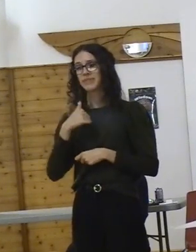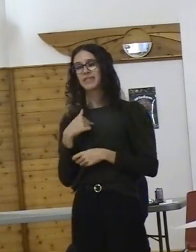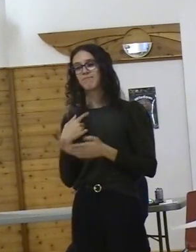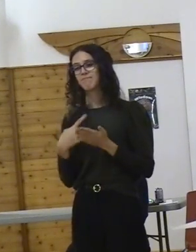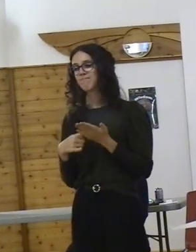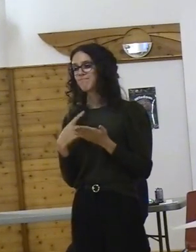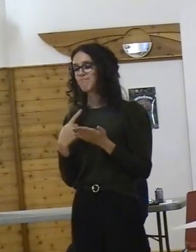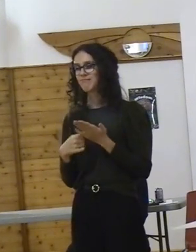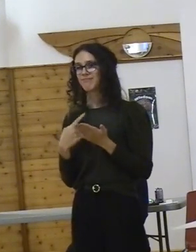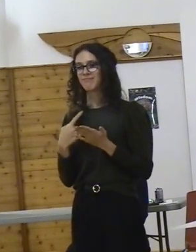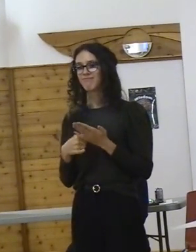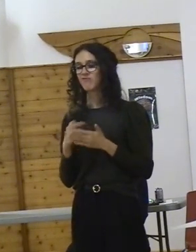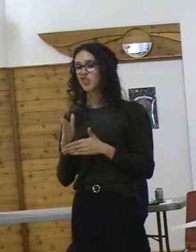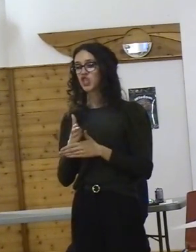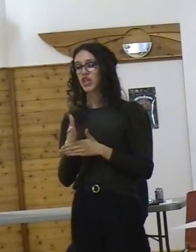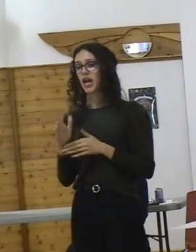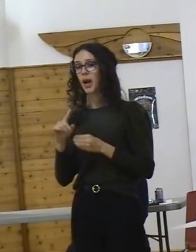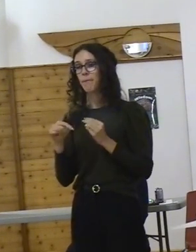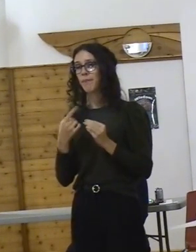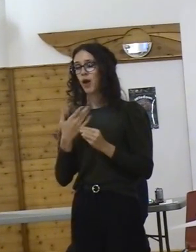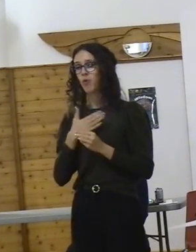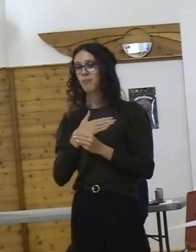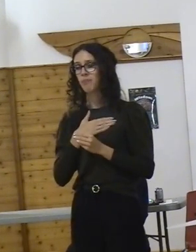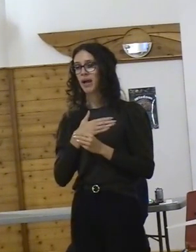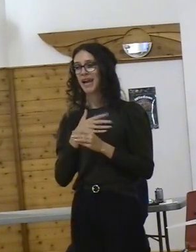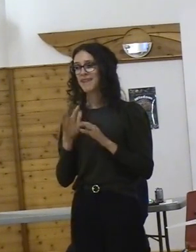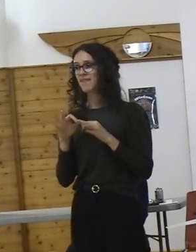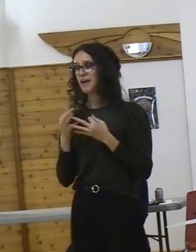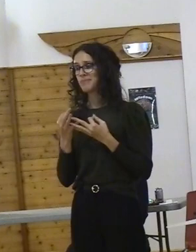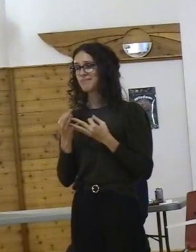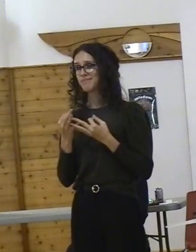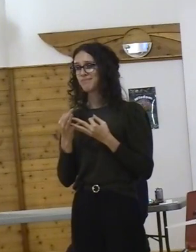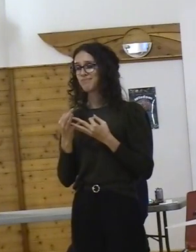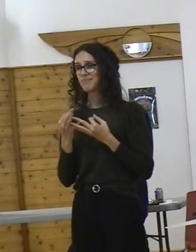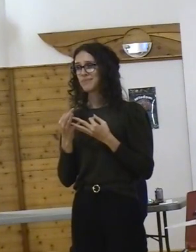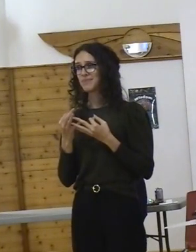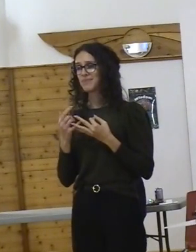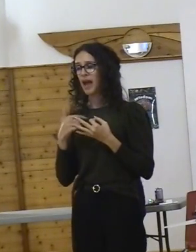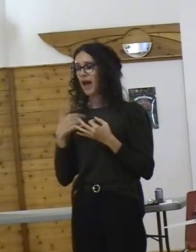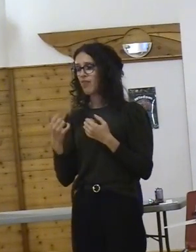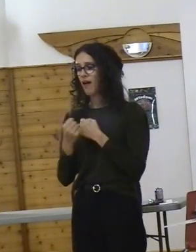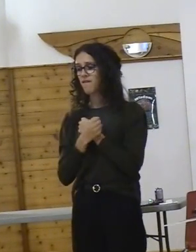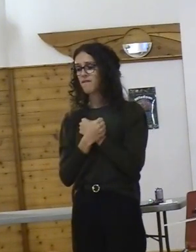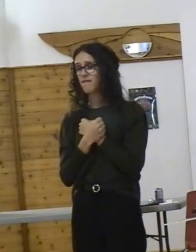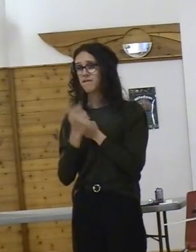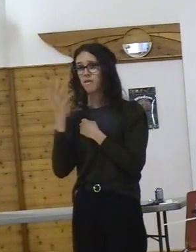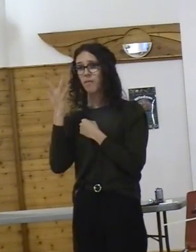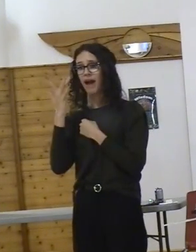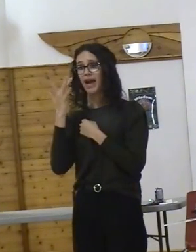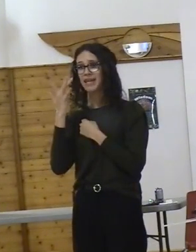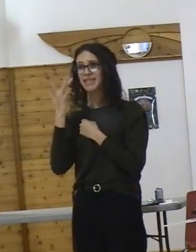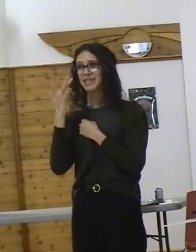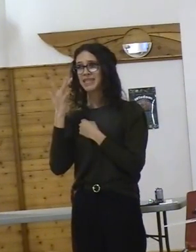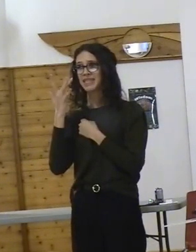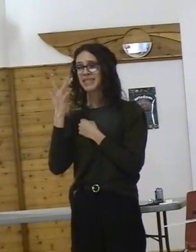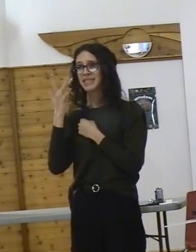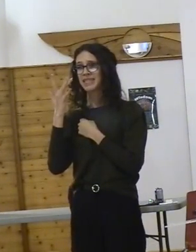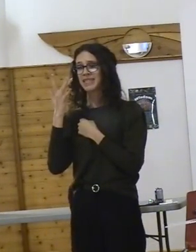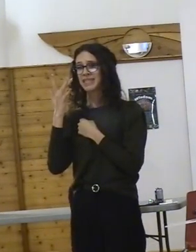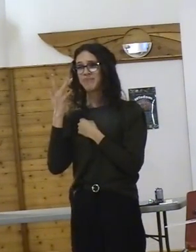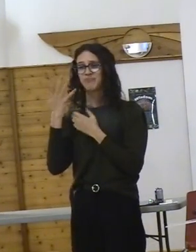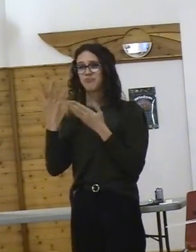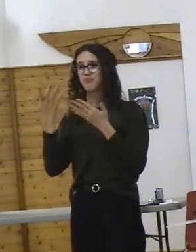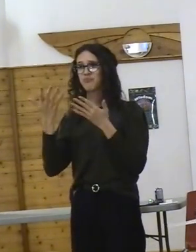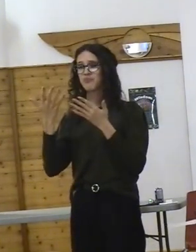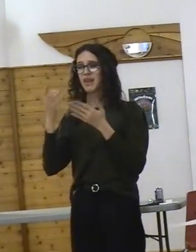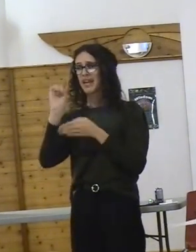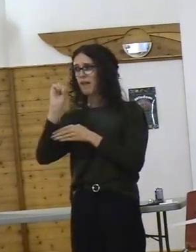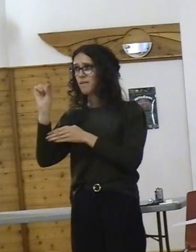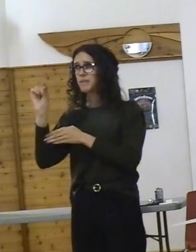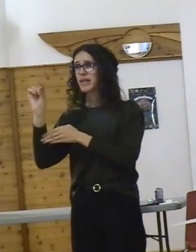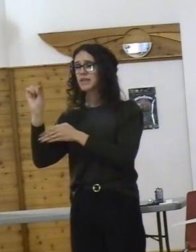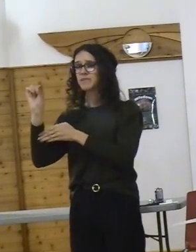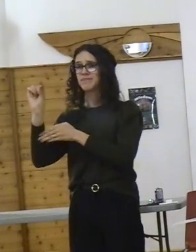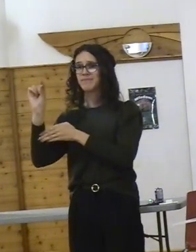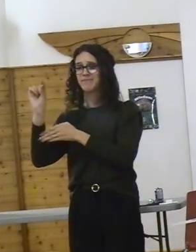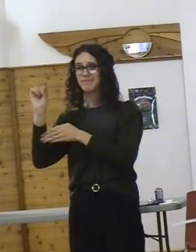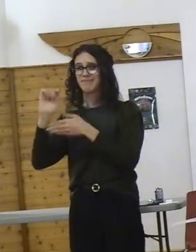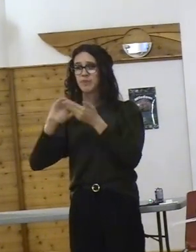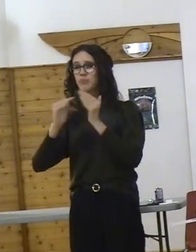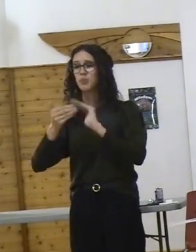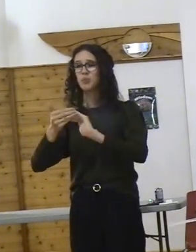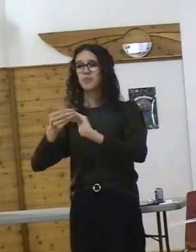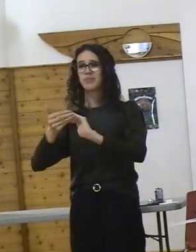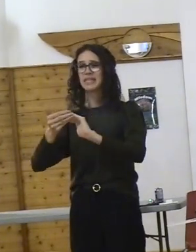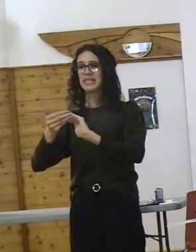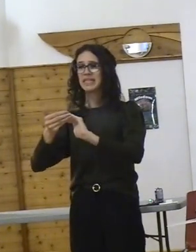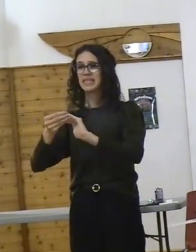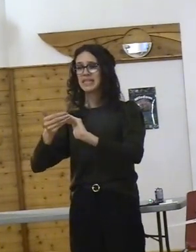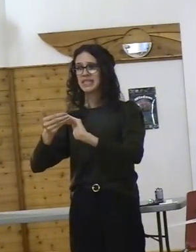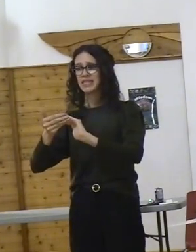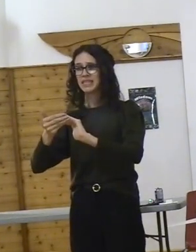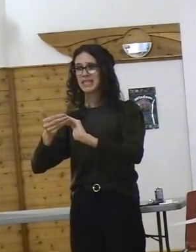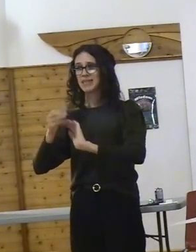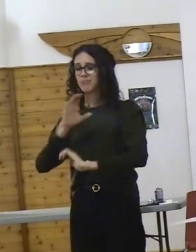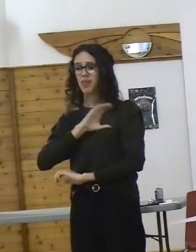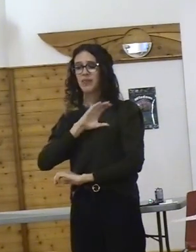Because the police and the whole system has failed my family so many times.